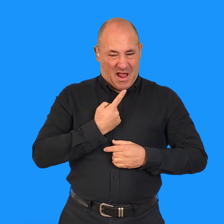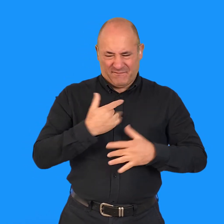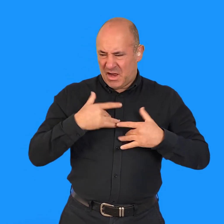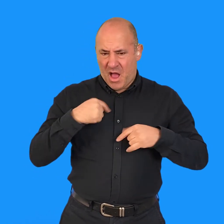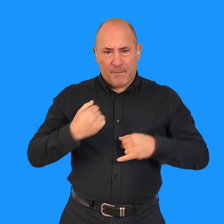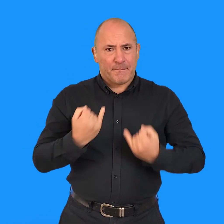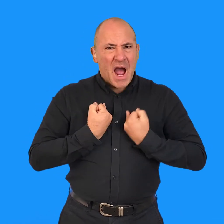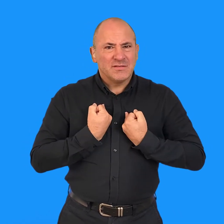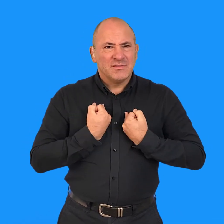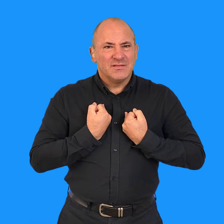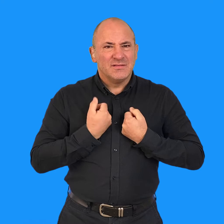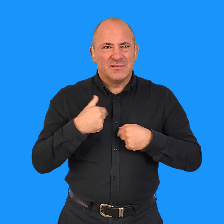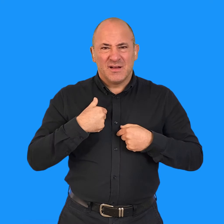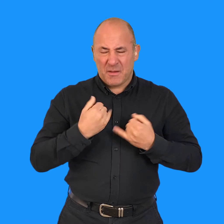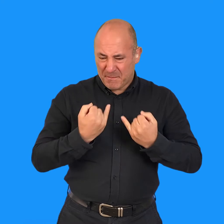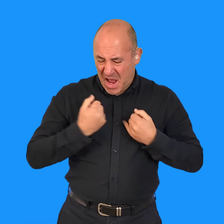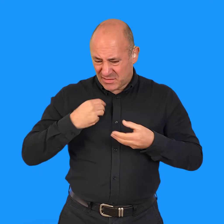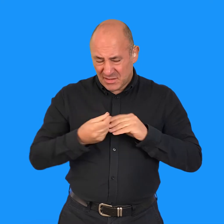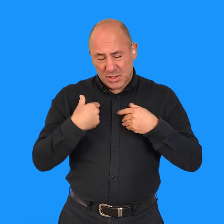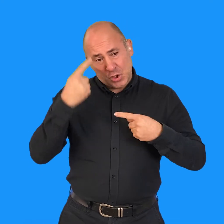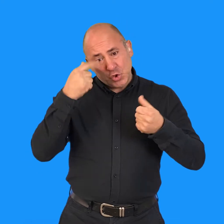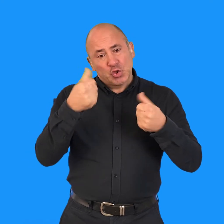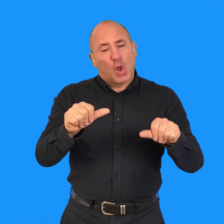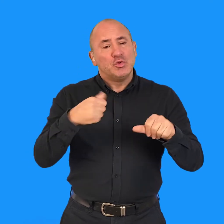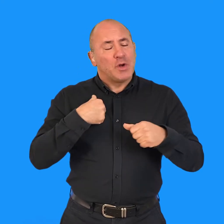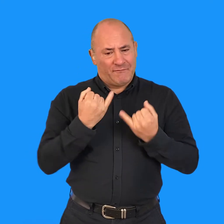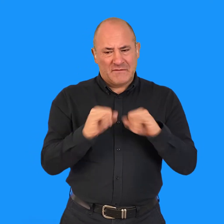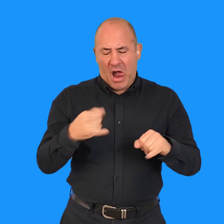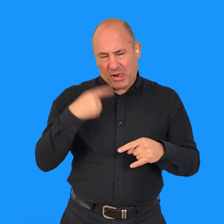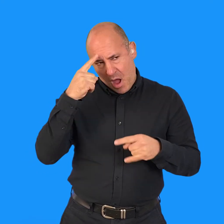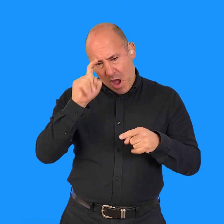that feeling in myself of feeling like I'm a bad person,